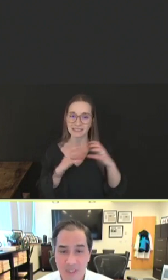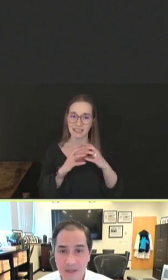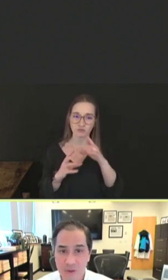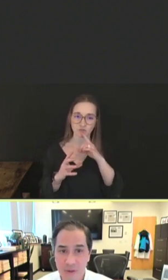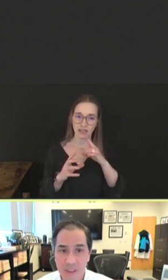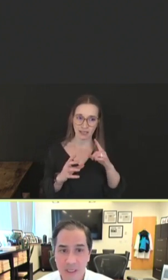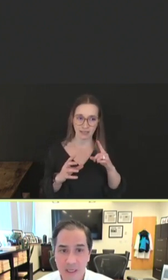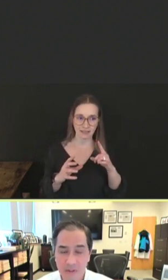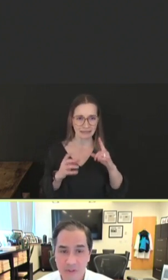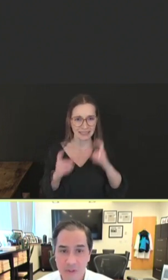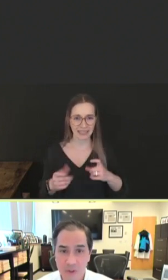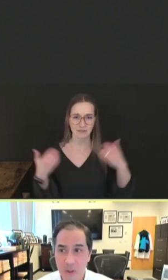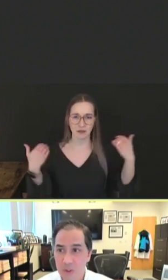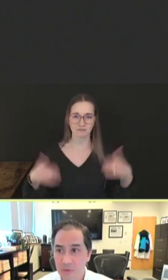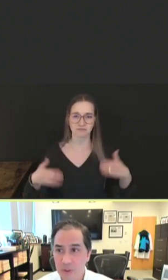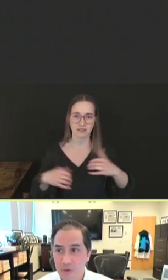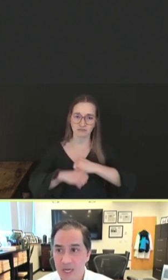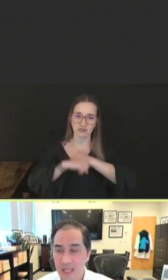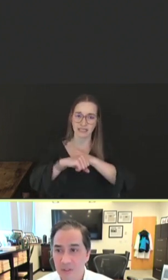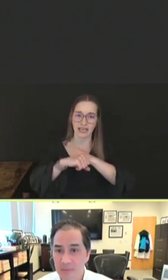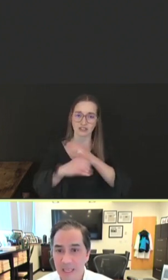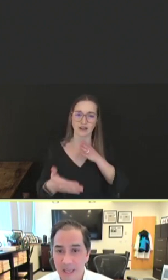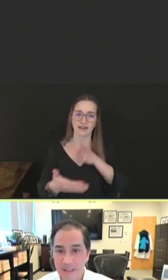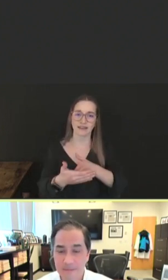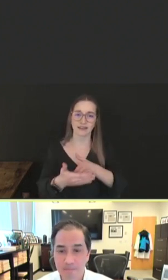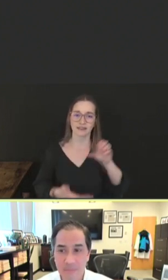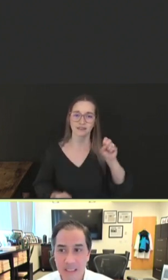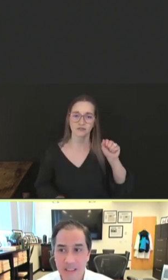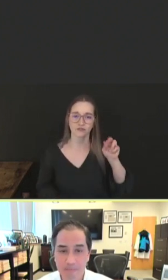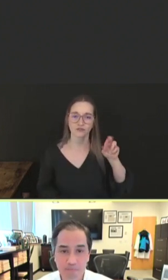protection against the SARS-CoV-2 challenge in macaques. Next slide.